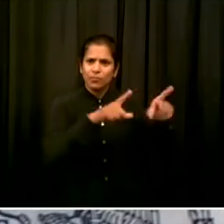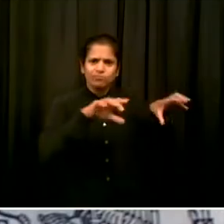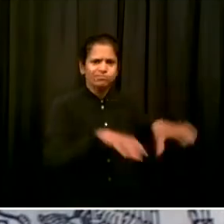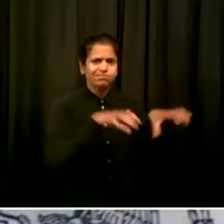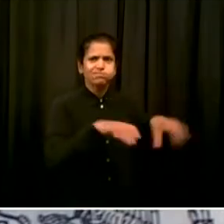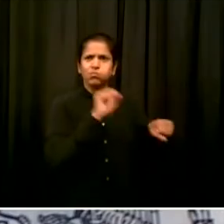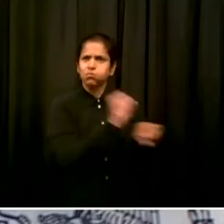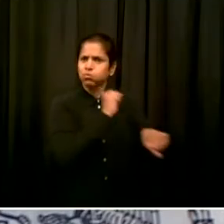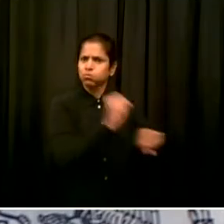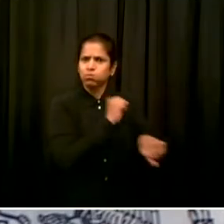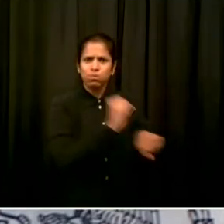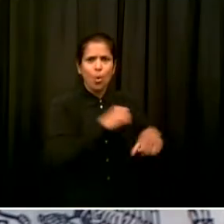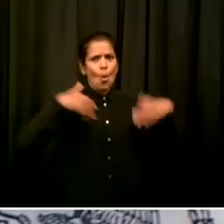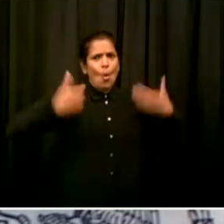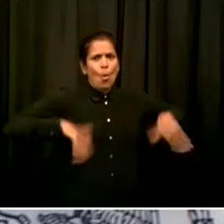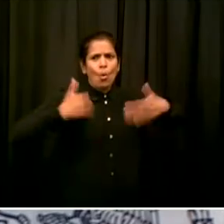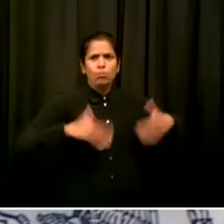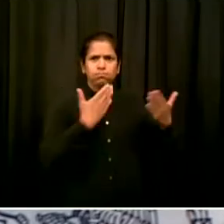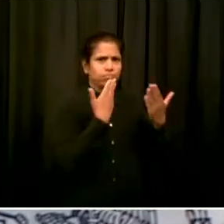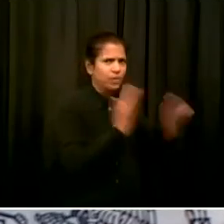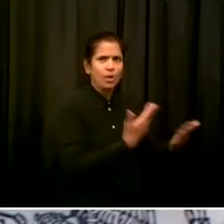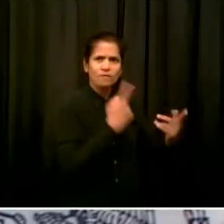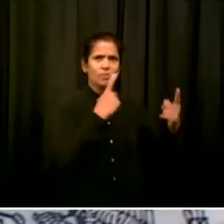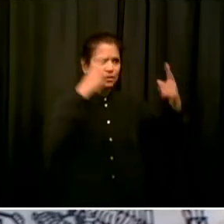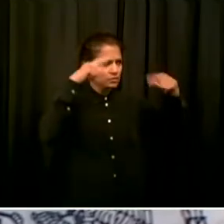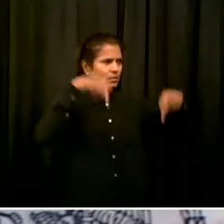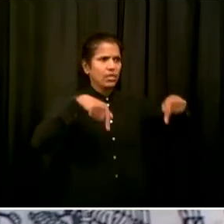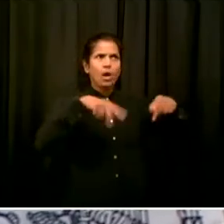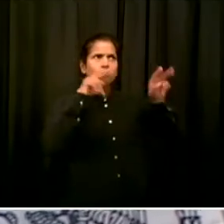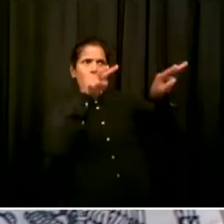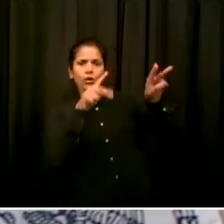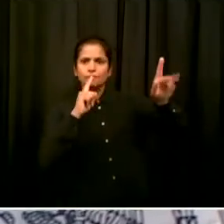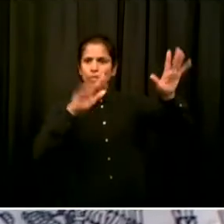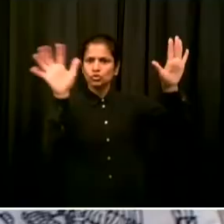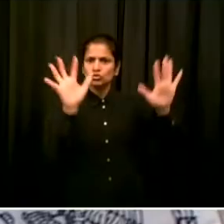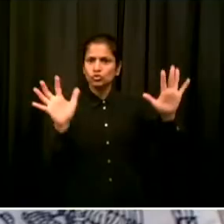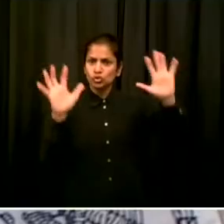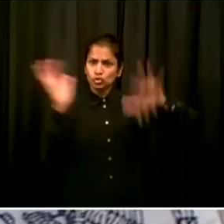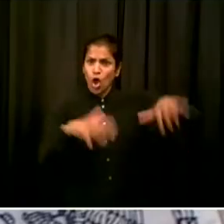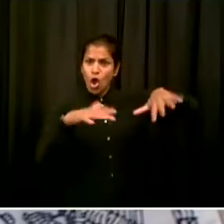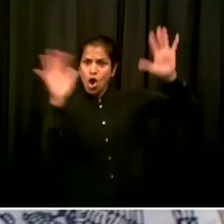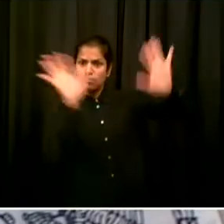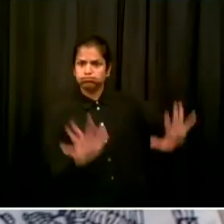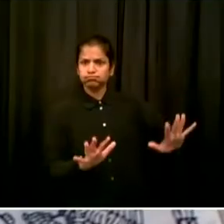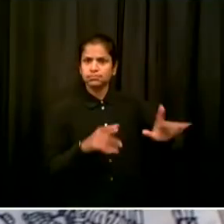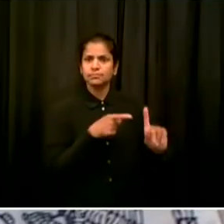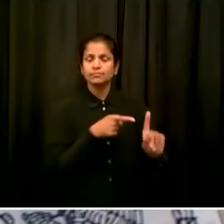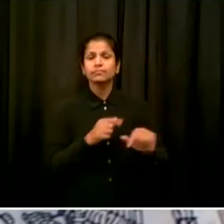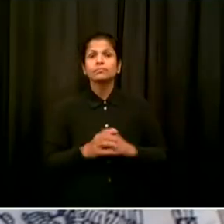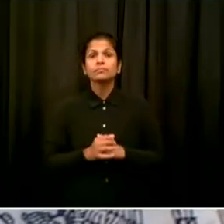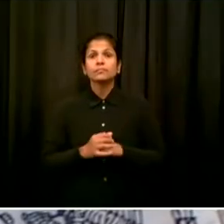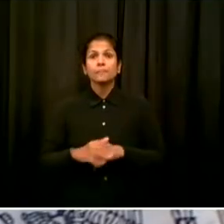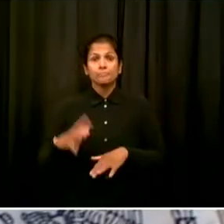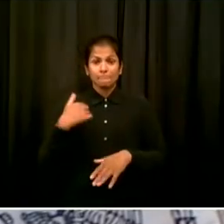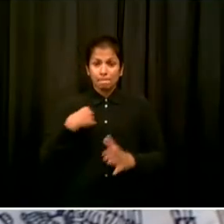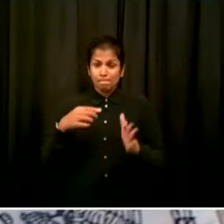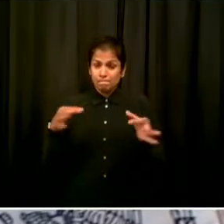VERY MUCH MCOIOMISSNER. THANK YOU TO YOUR WHOLE TEAM FOR ALL OF THE WORK. YOU WORKED REALLY HARD TO